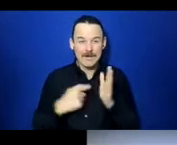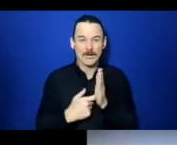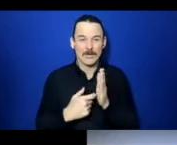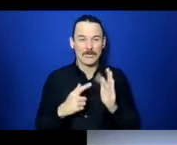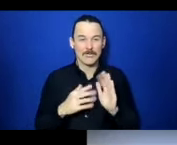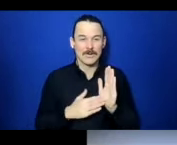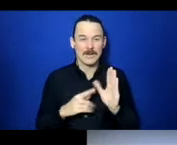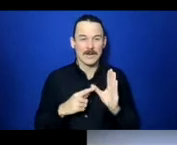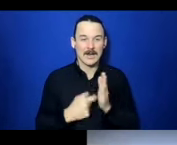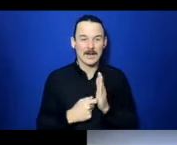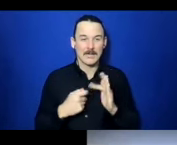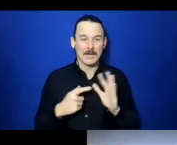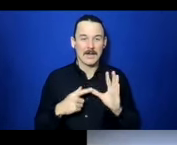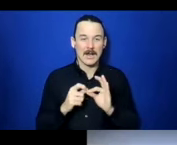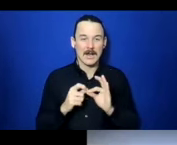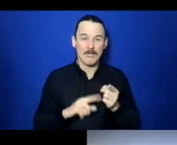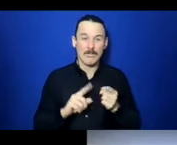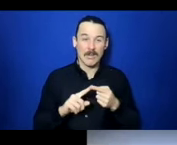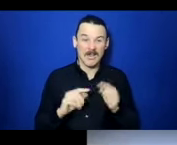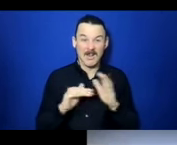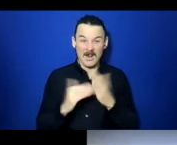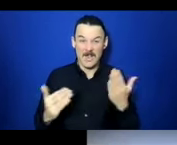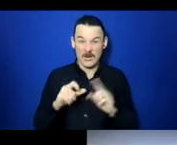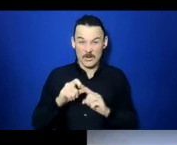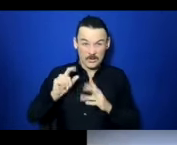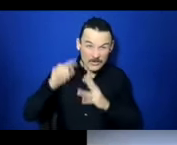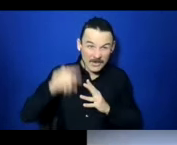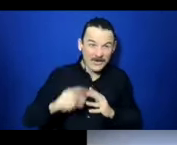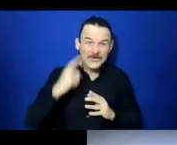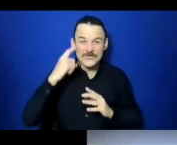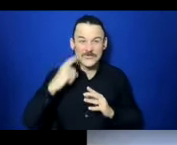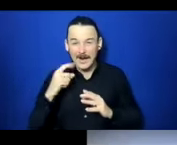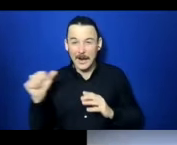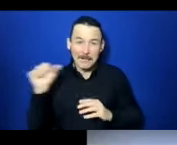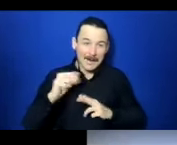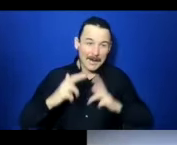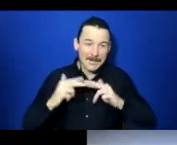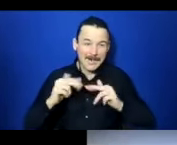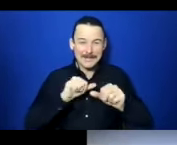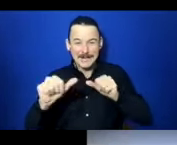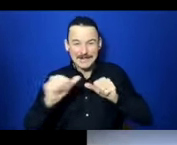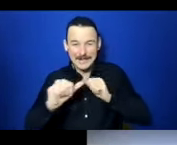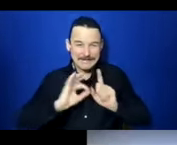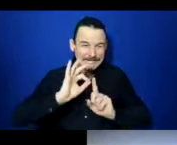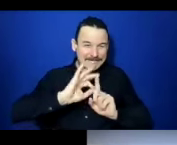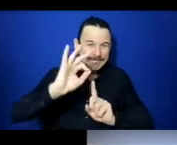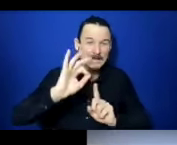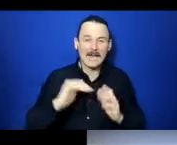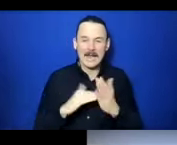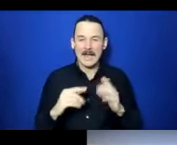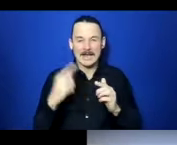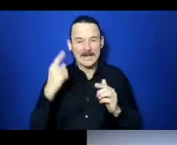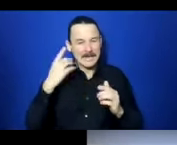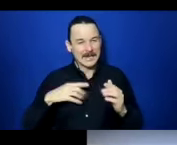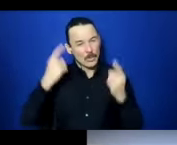and I think the question is how do we leverage and scale each one of the, each one of the